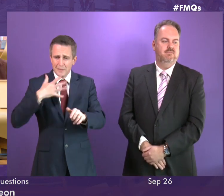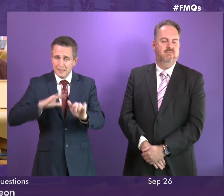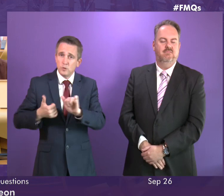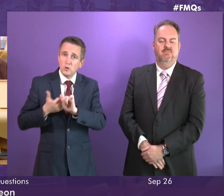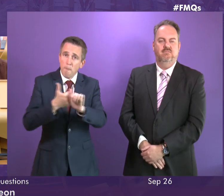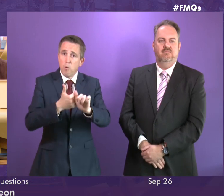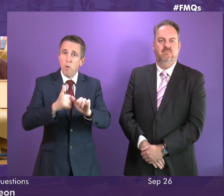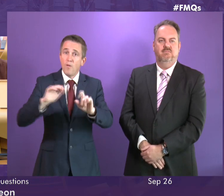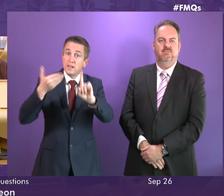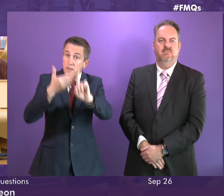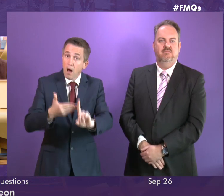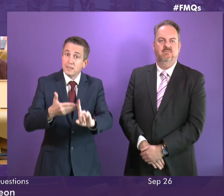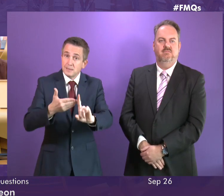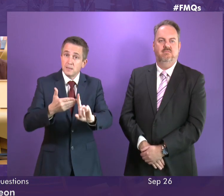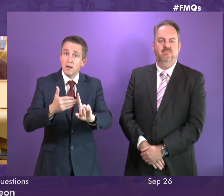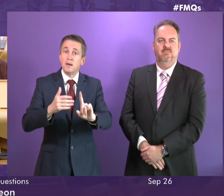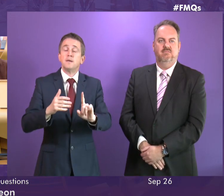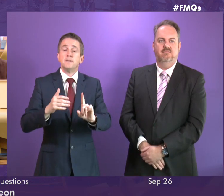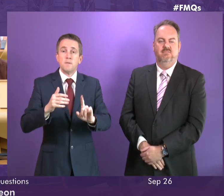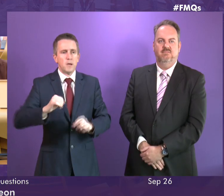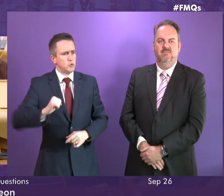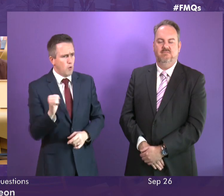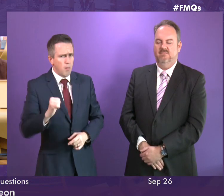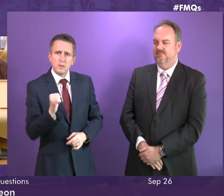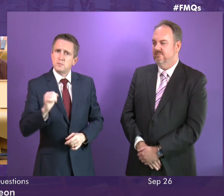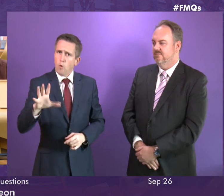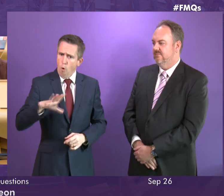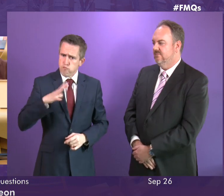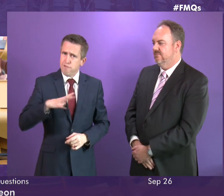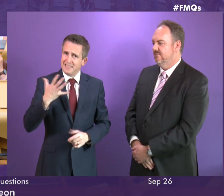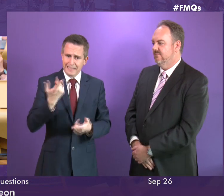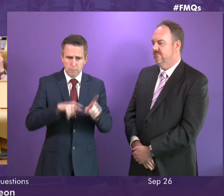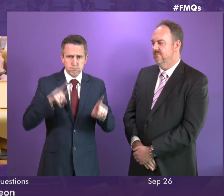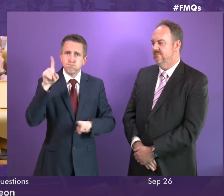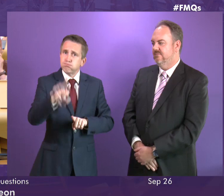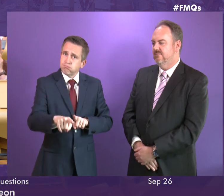breadth of the country, but we know that Scotland is already ahead of most of the rest of the